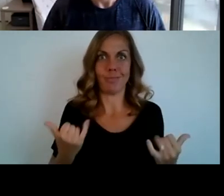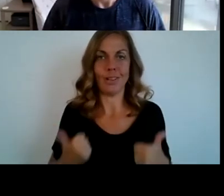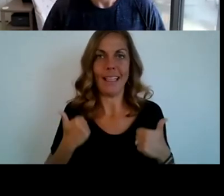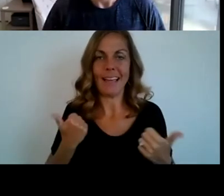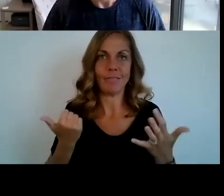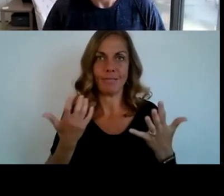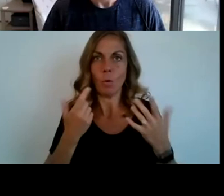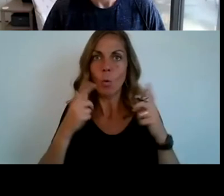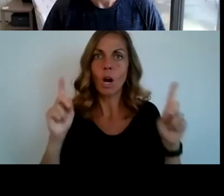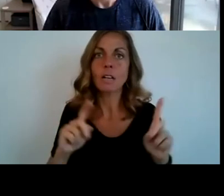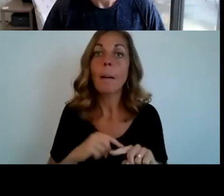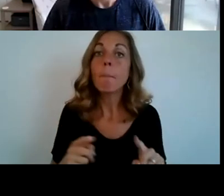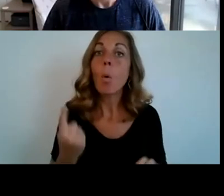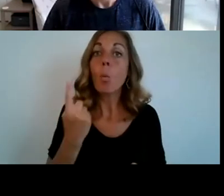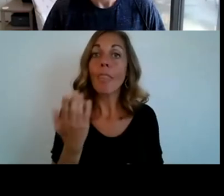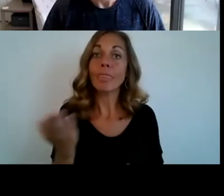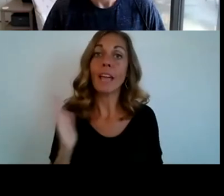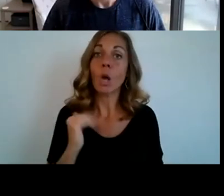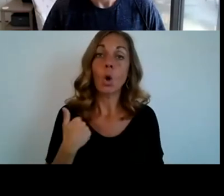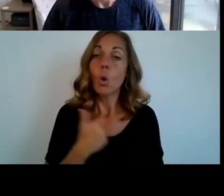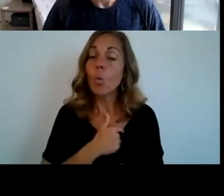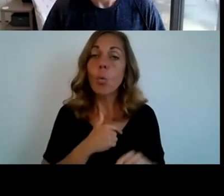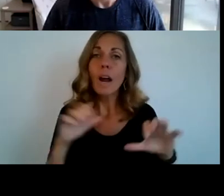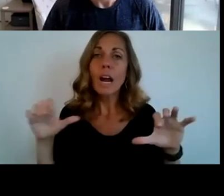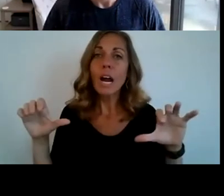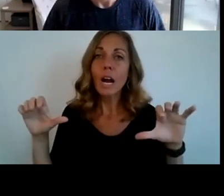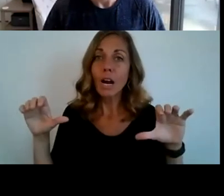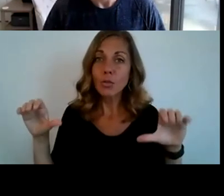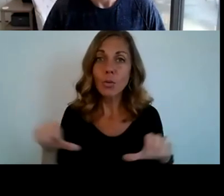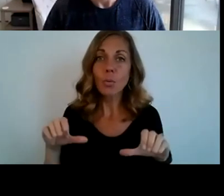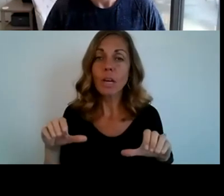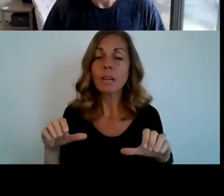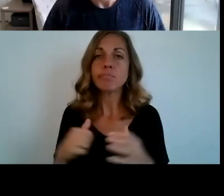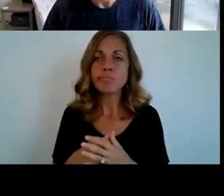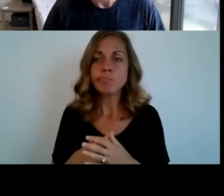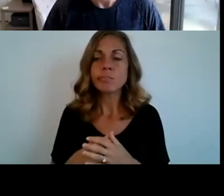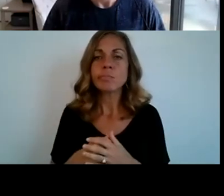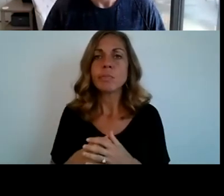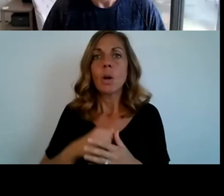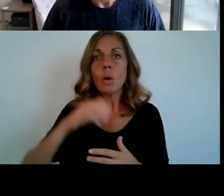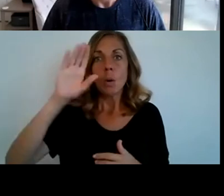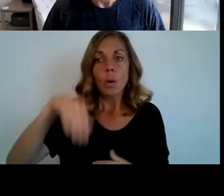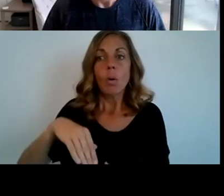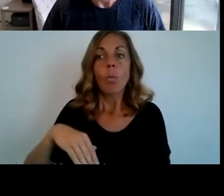doing at Arm is not losing sight of the fact that all employees and teams still want and